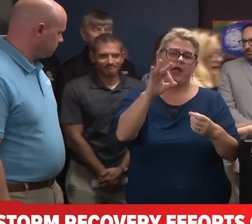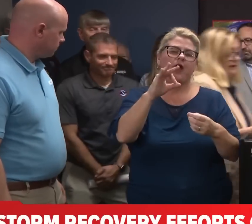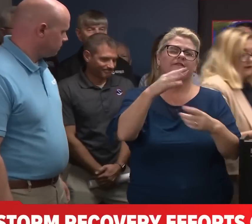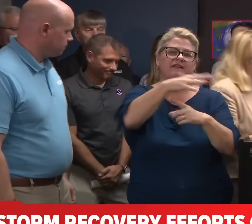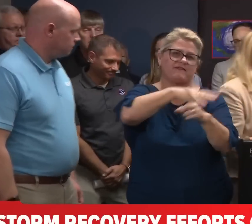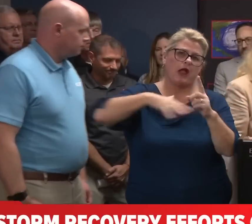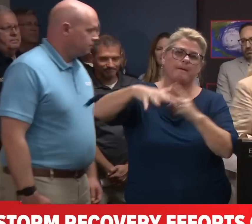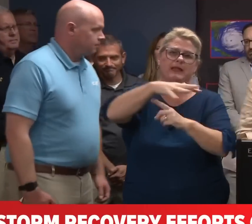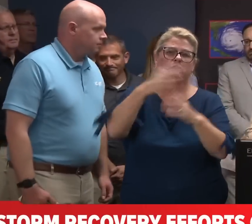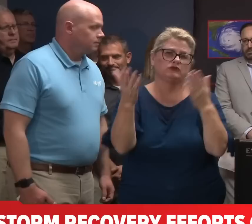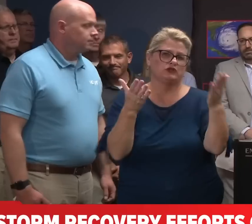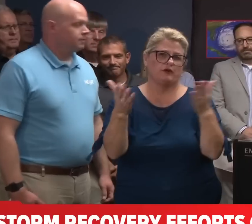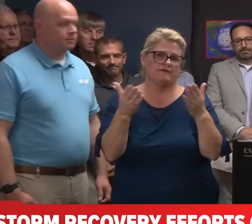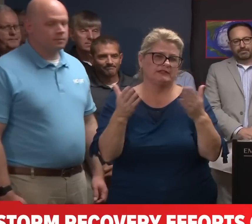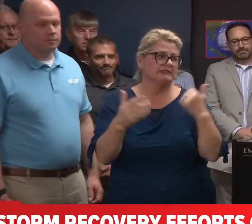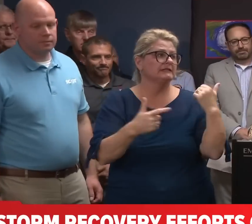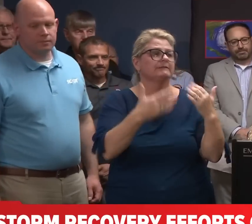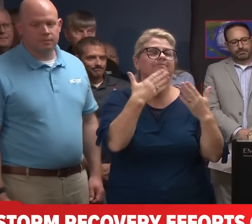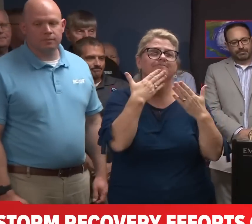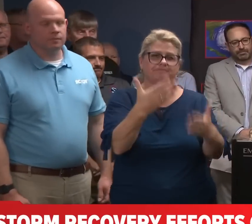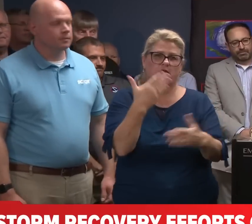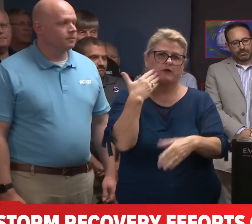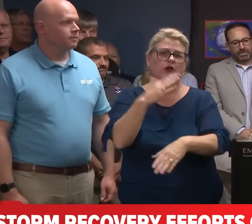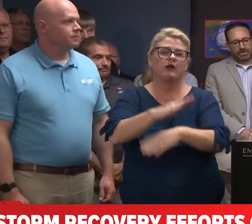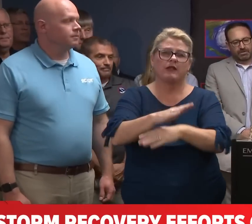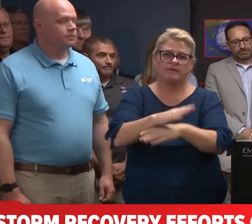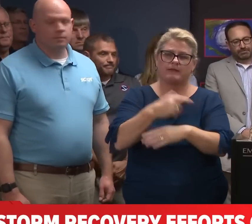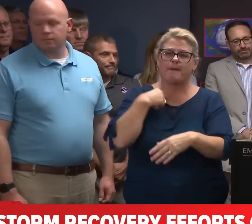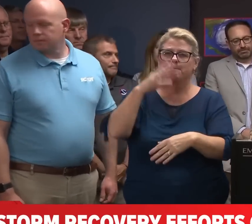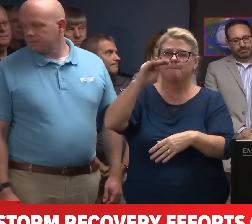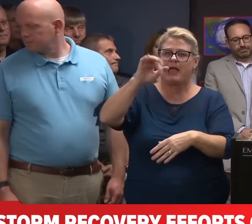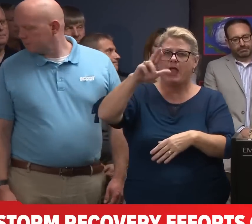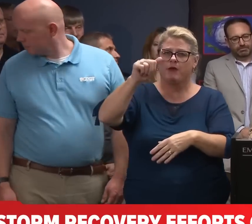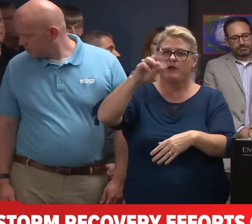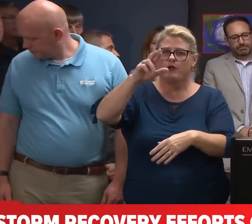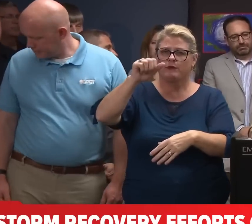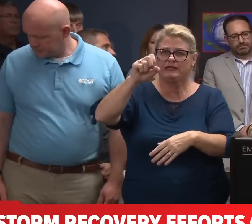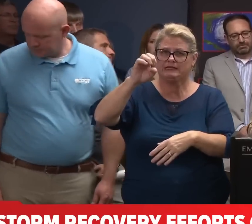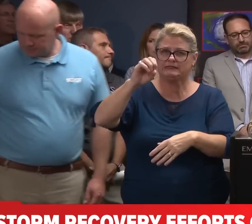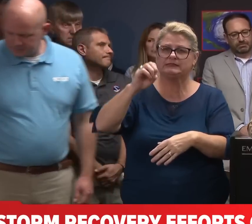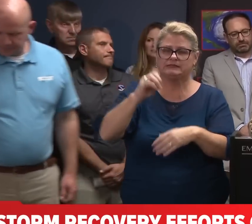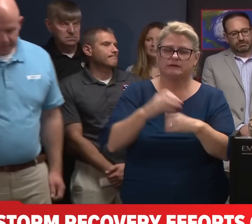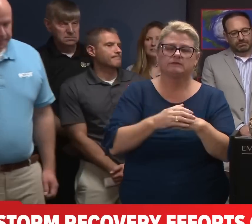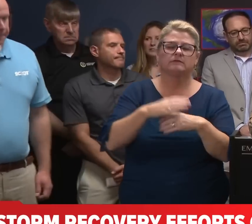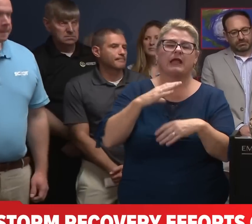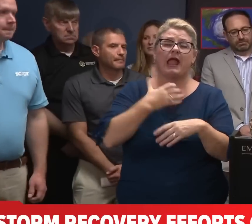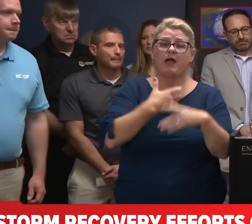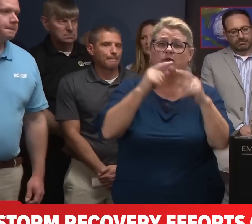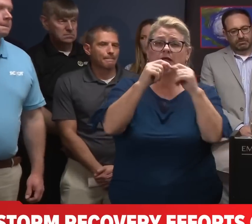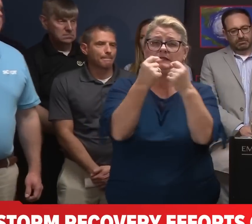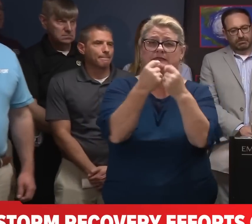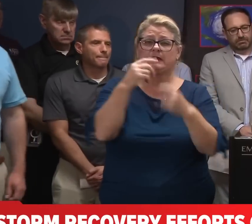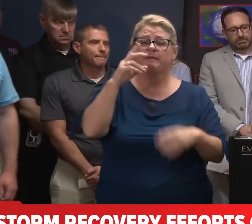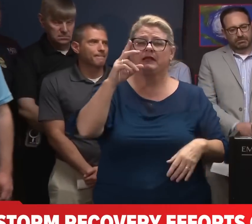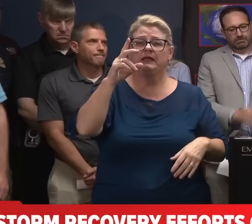Thank you, Governor. Good afternoon, Myra Rees Department of Environmental Services. The team at um des have been very